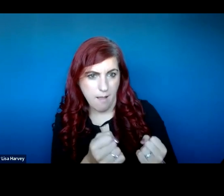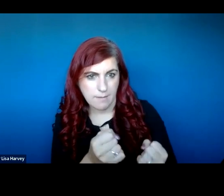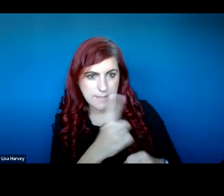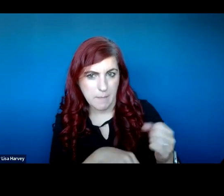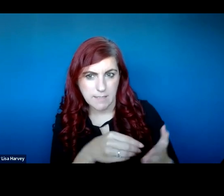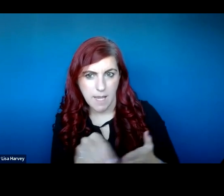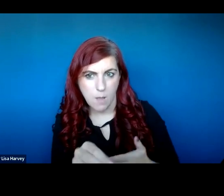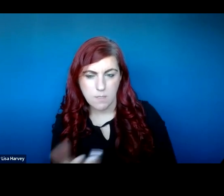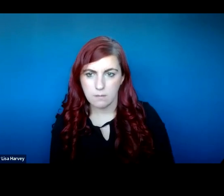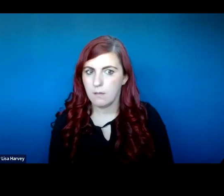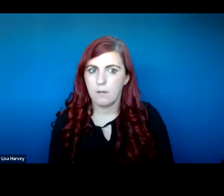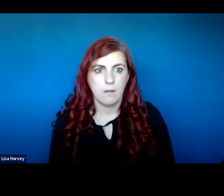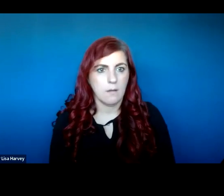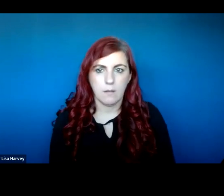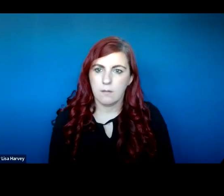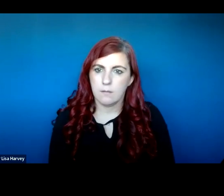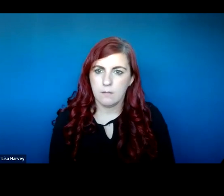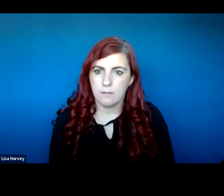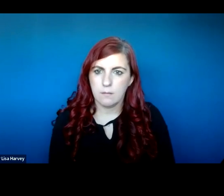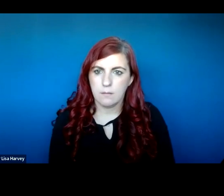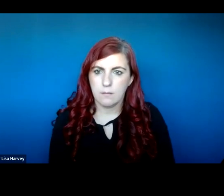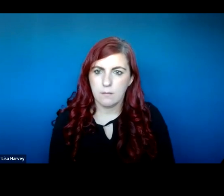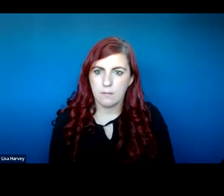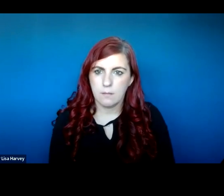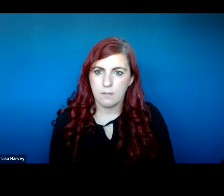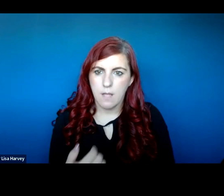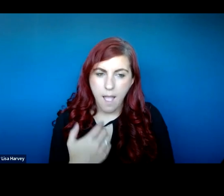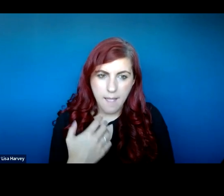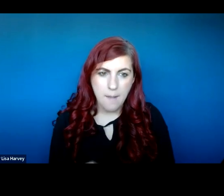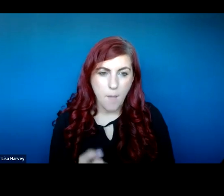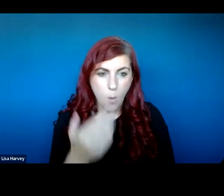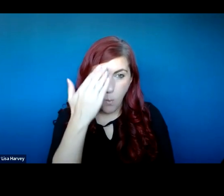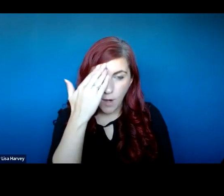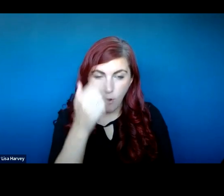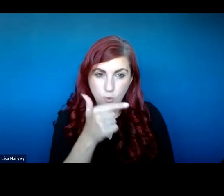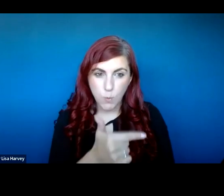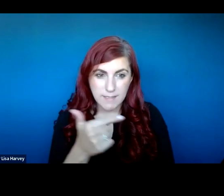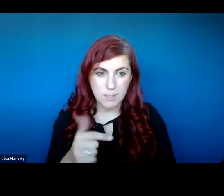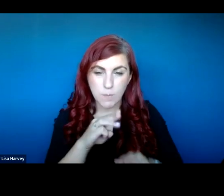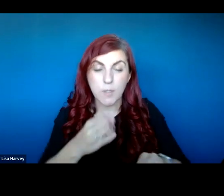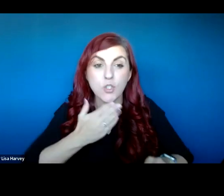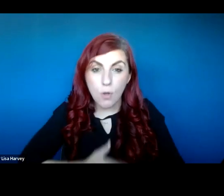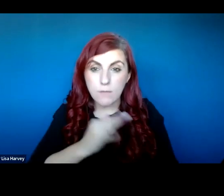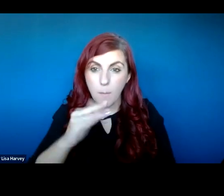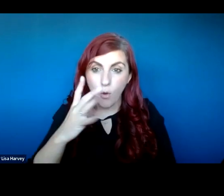I have a folder of 22 people, just from the Cork area, who have been turned